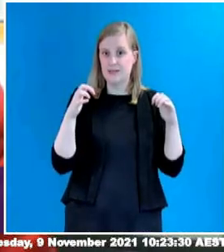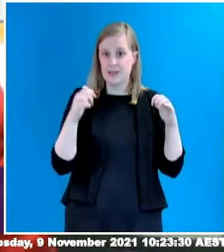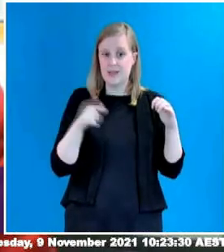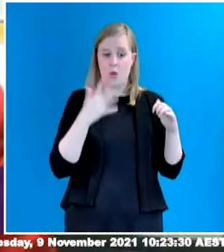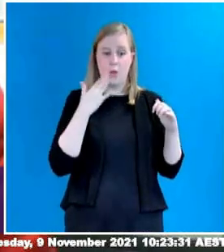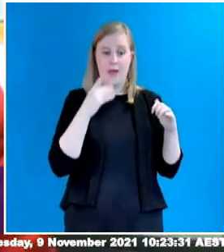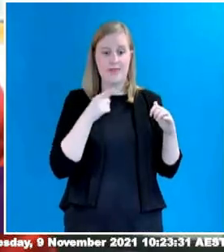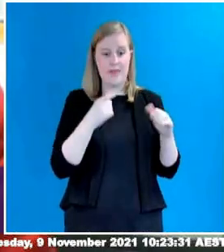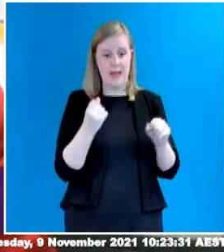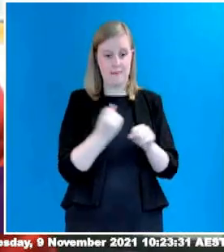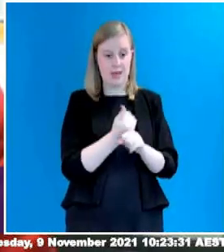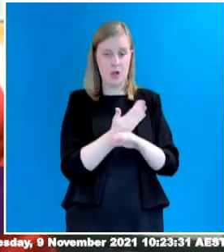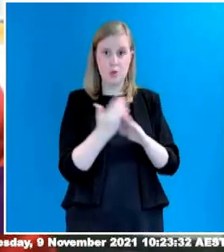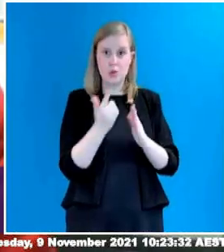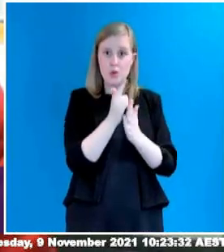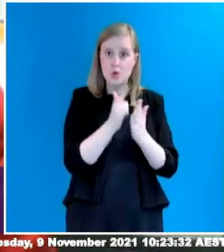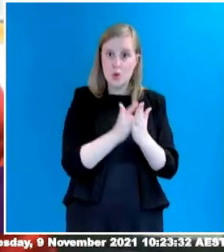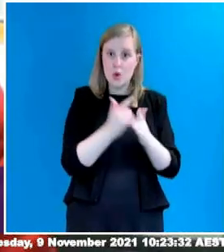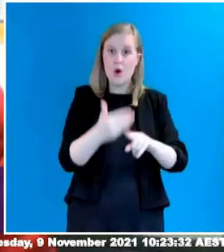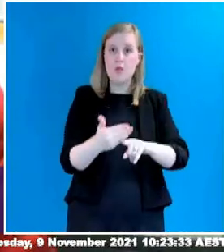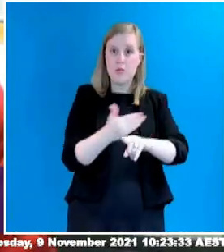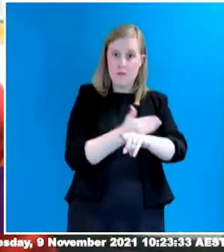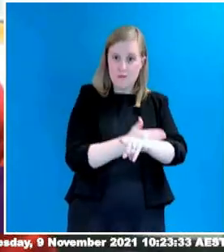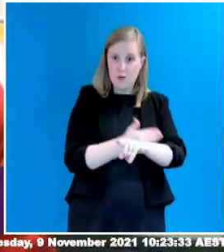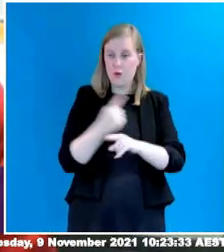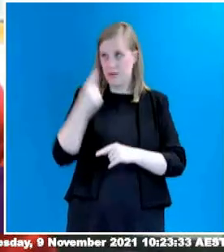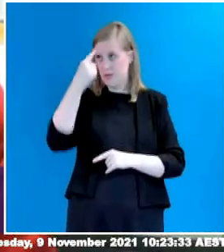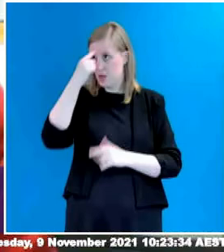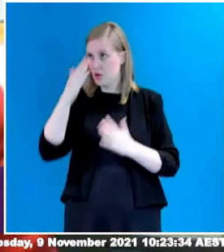In the initial 2004 Human Rights Act, that is all there was.